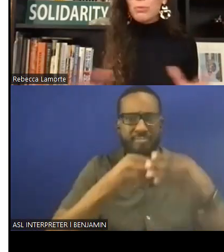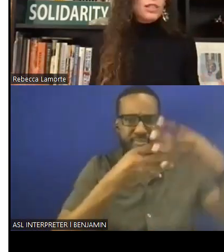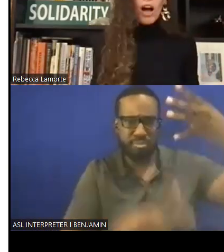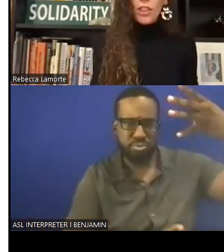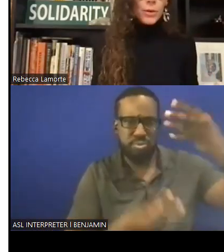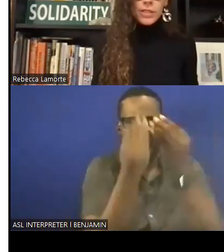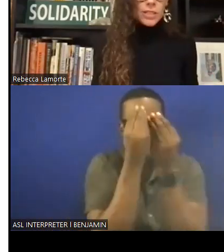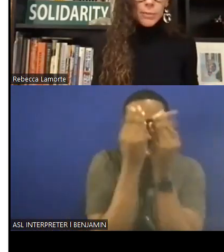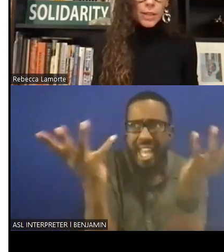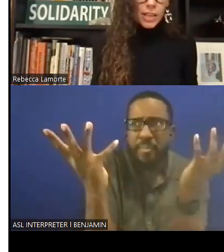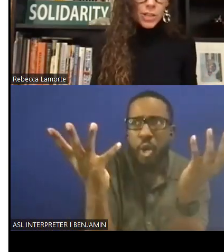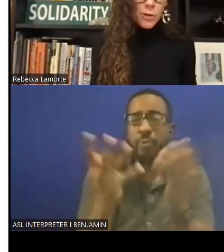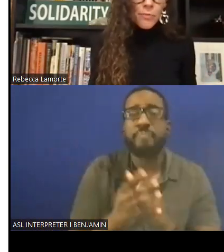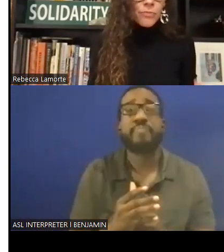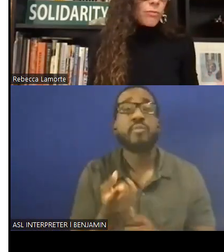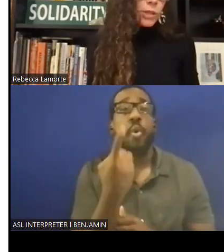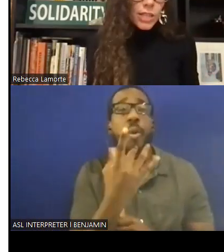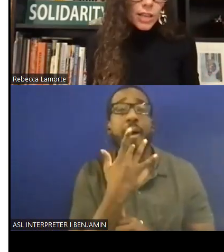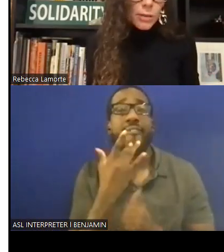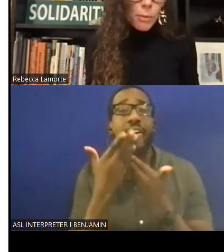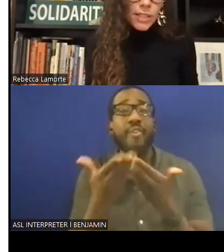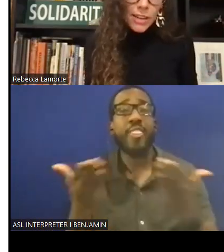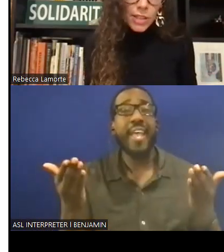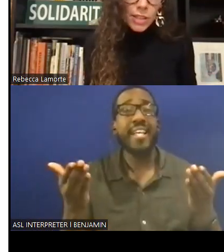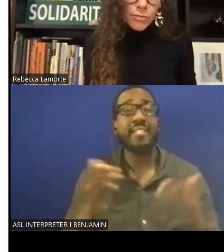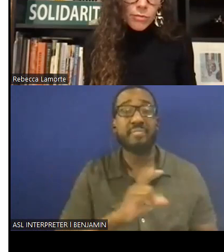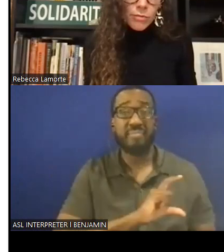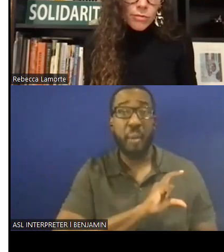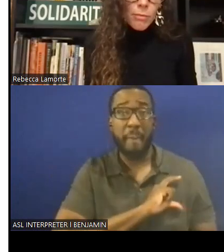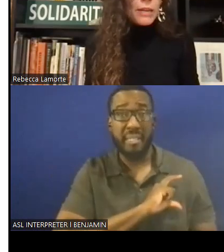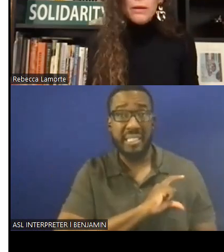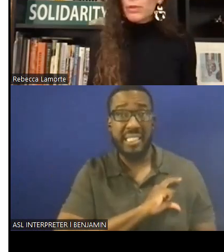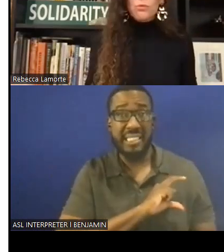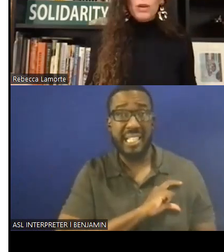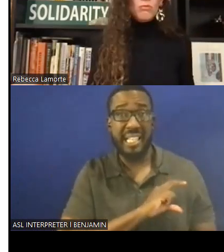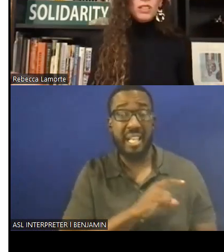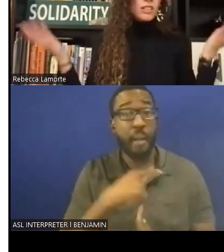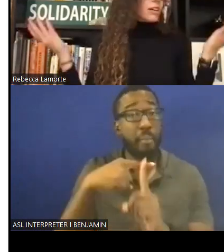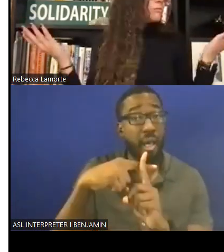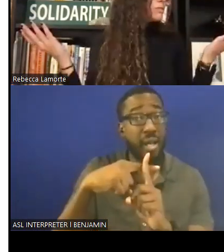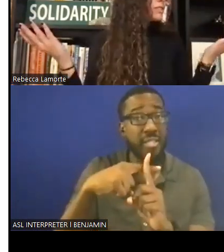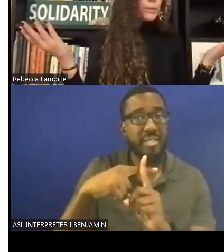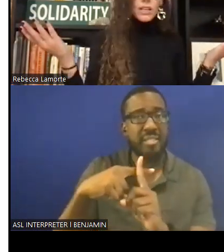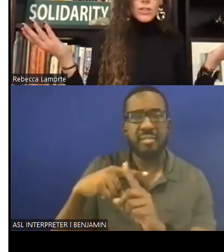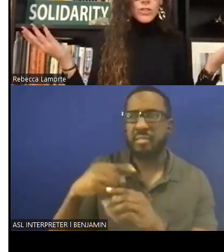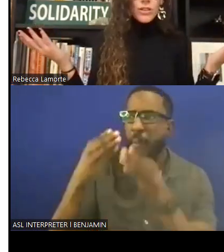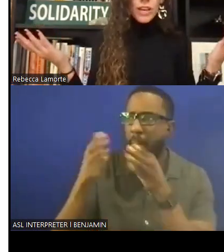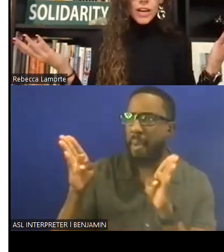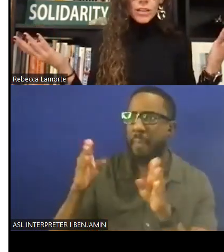that people did not think was a disability issue, policing and public safety. Many people said, "What disability issues are there?"